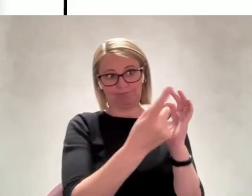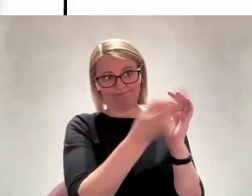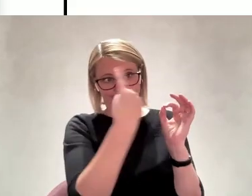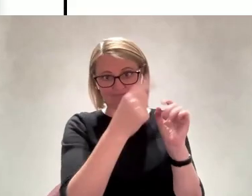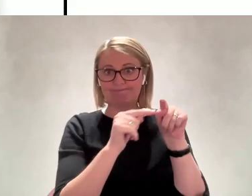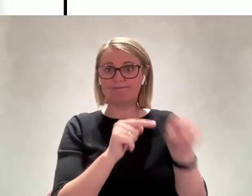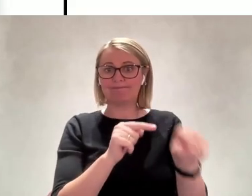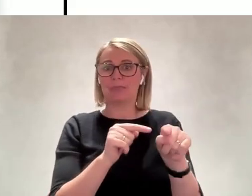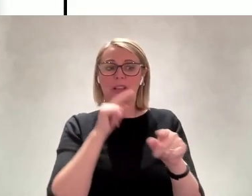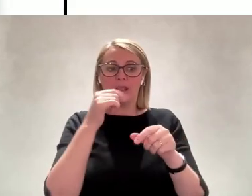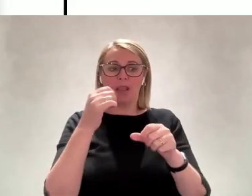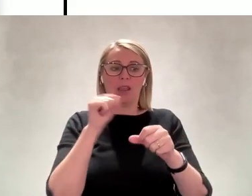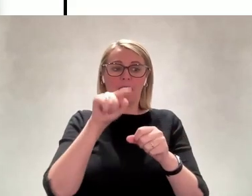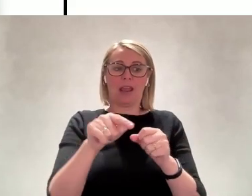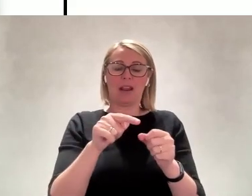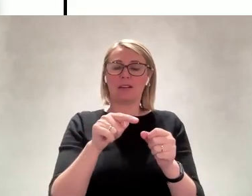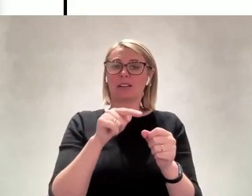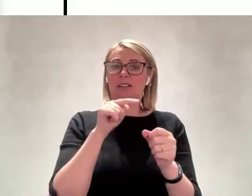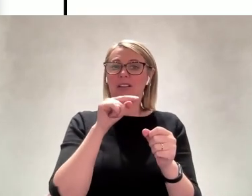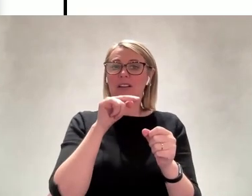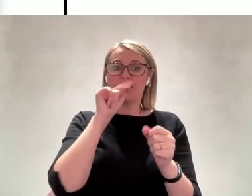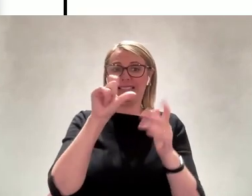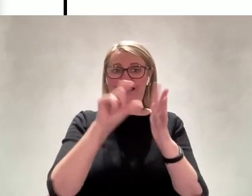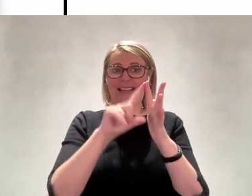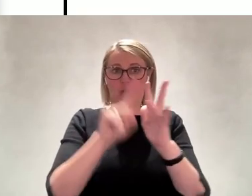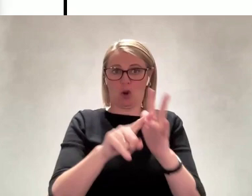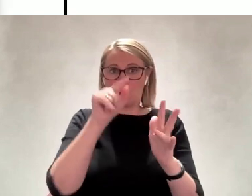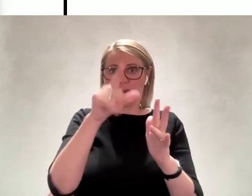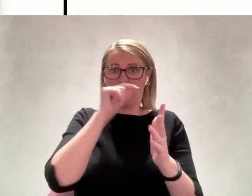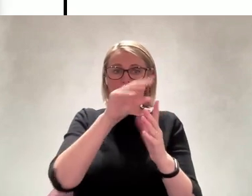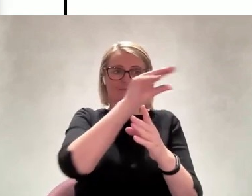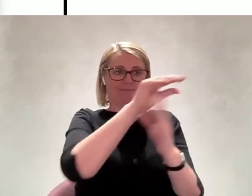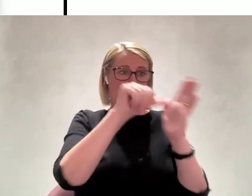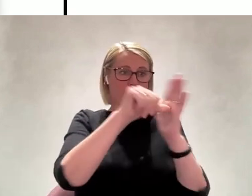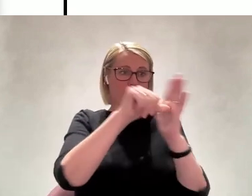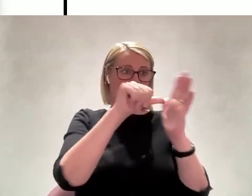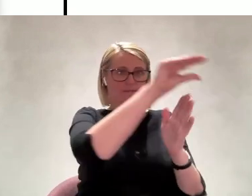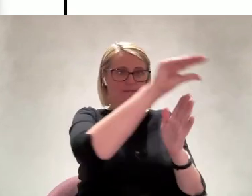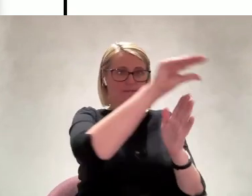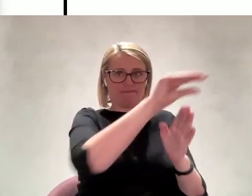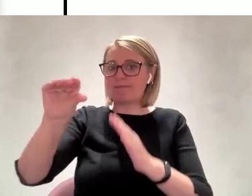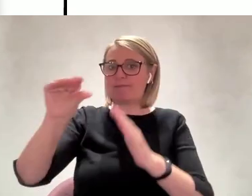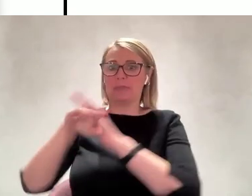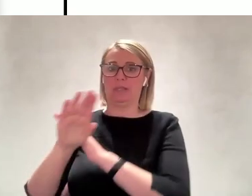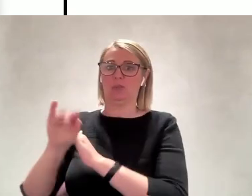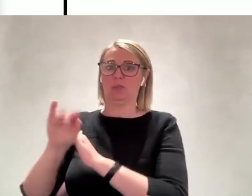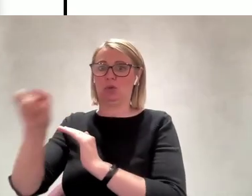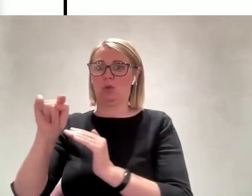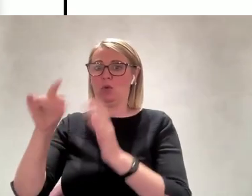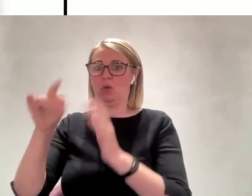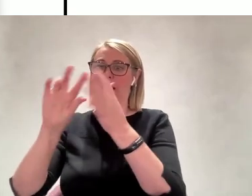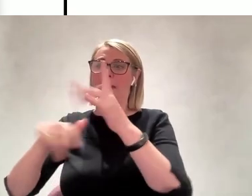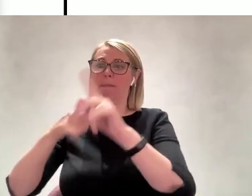And purporting to be the CEO, we're able to get that person to transfer a large amount of money to a bank account, which